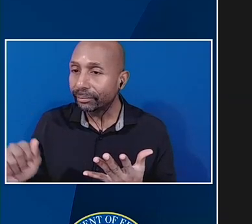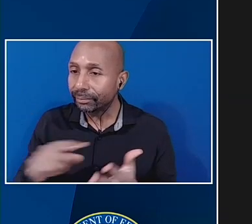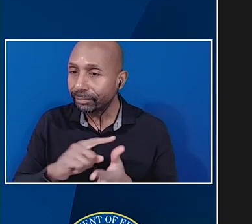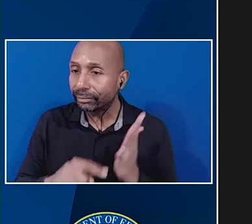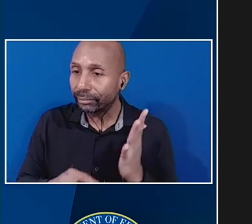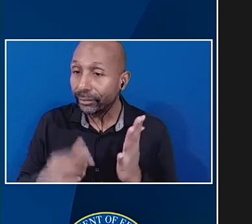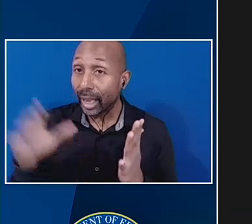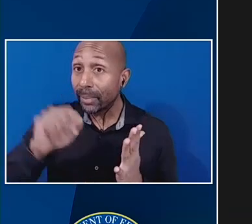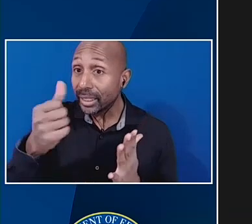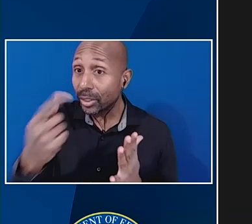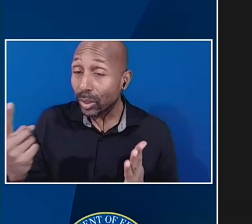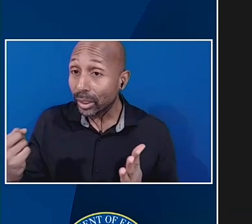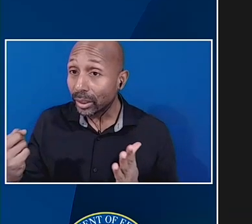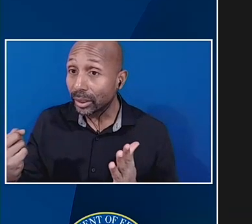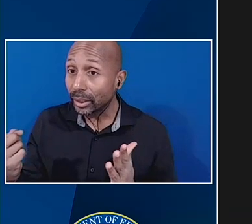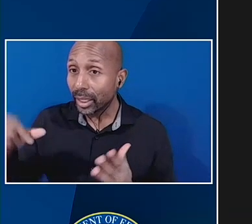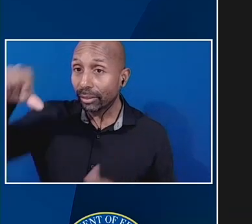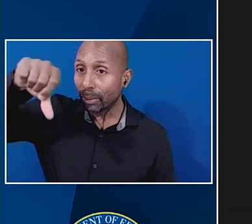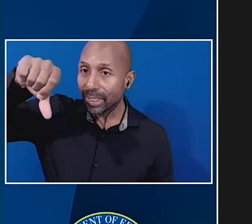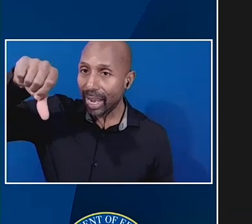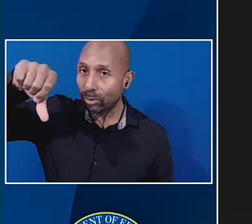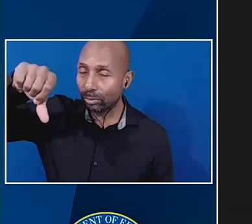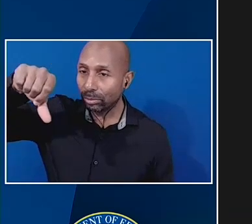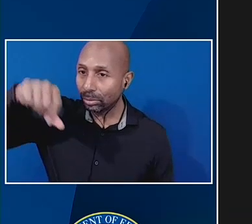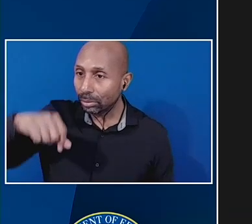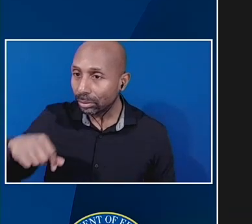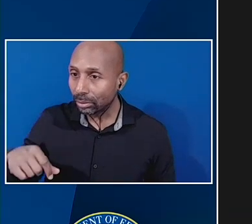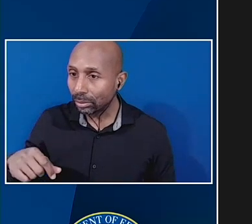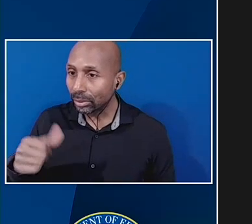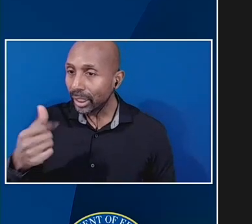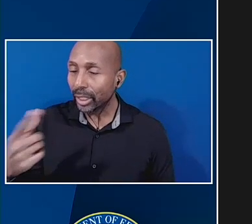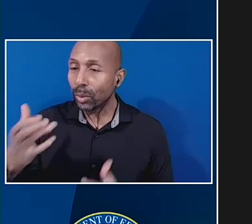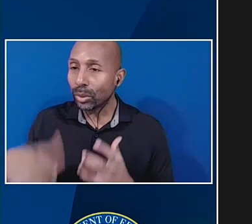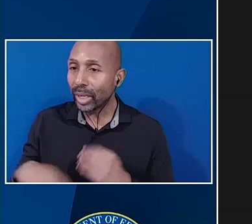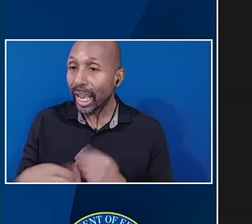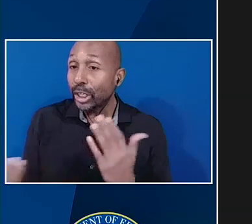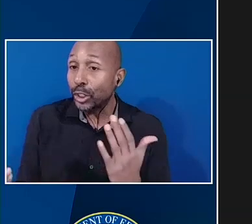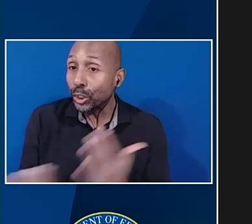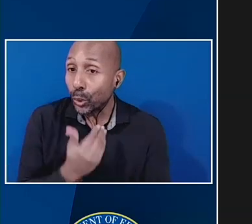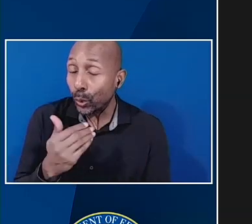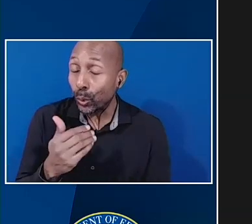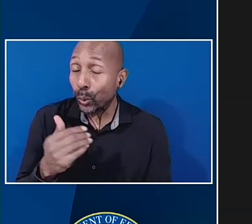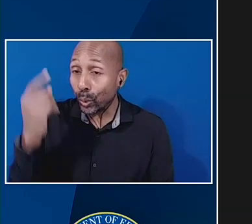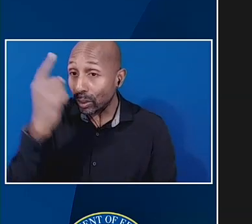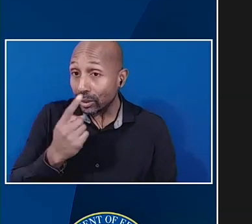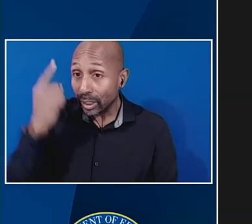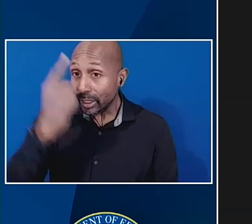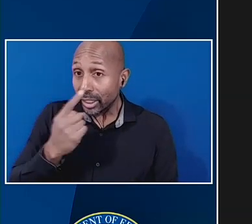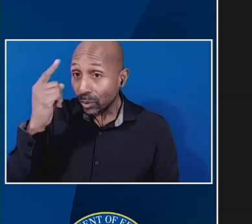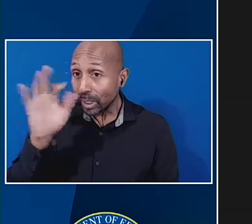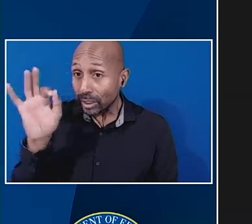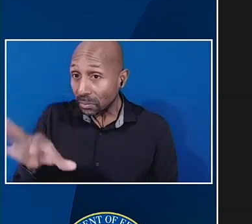Alright. Would anyone like to come off of mute and add any new considerations? Any new potential ways that you could see